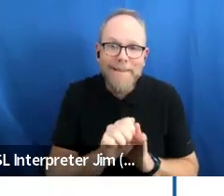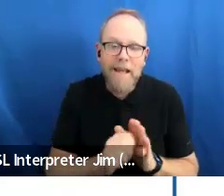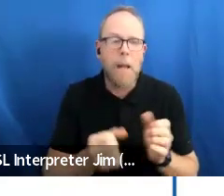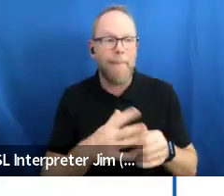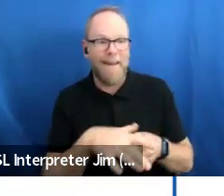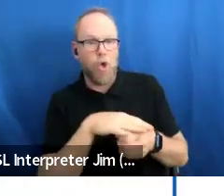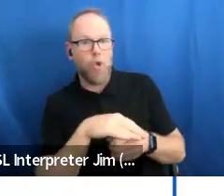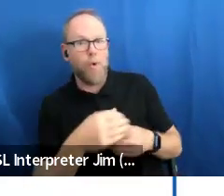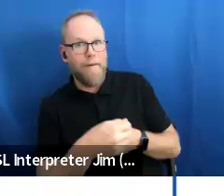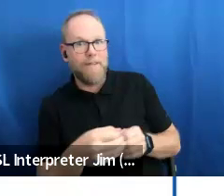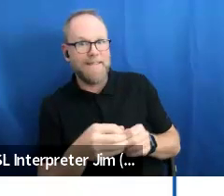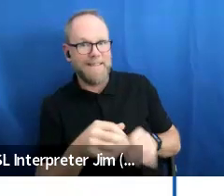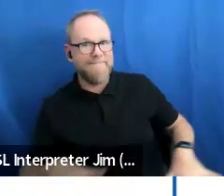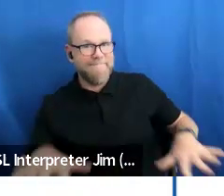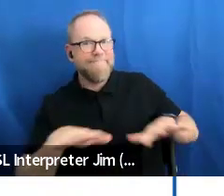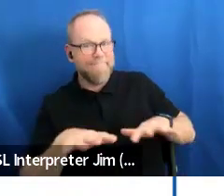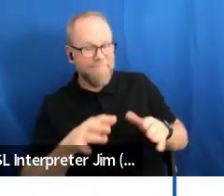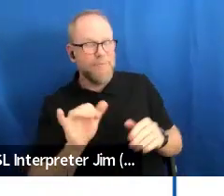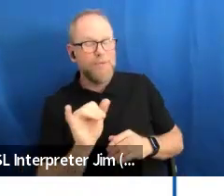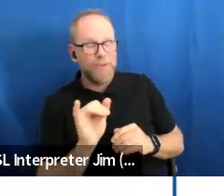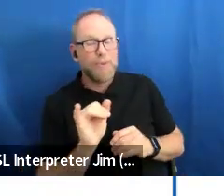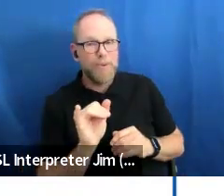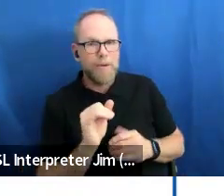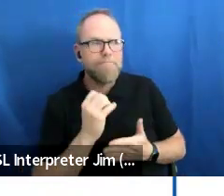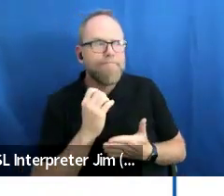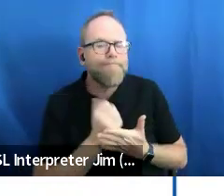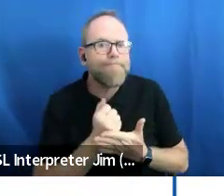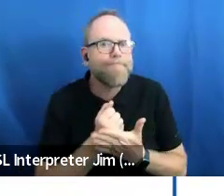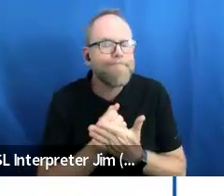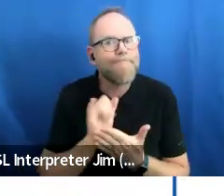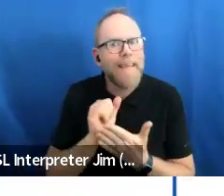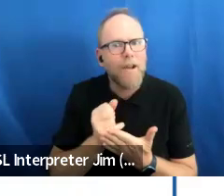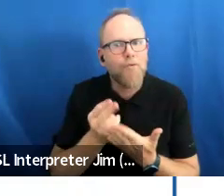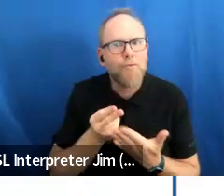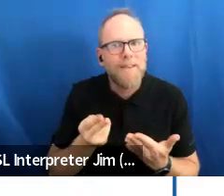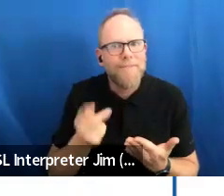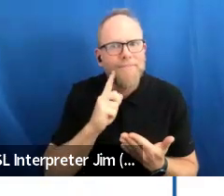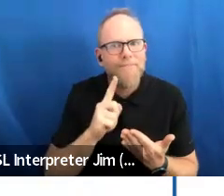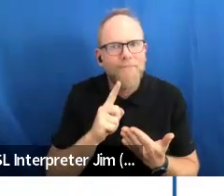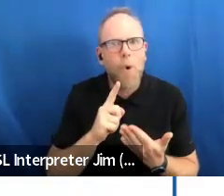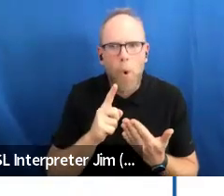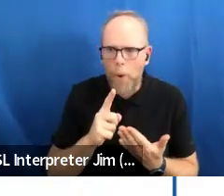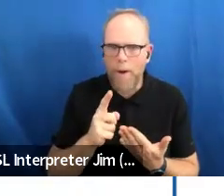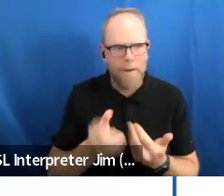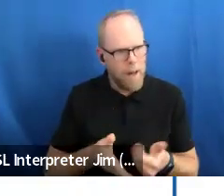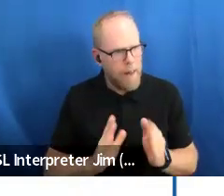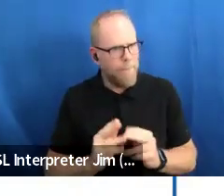the country, as well. And make sure that you're tapping into that resource for employing people with disabilities out there.